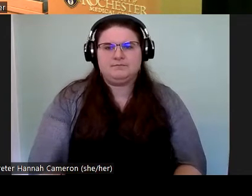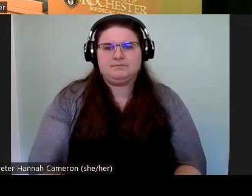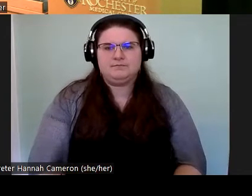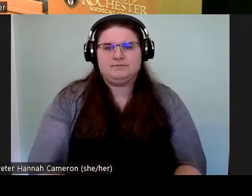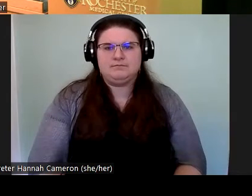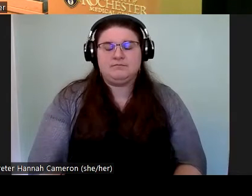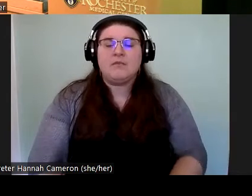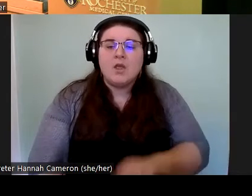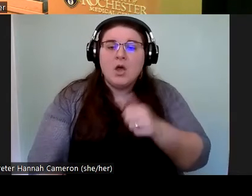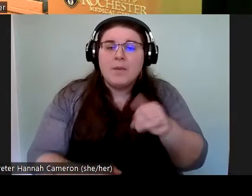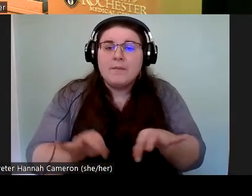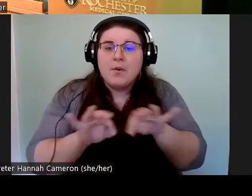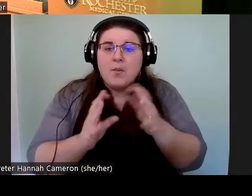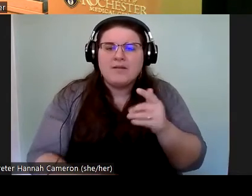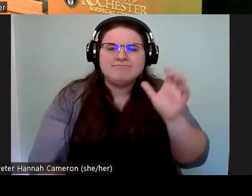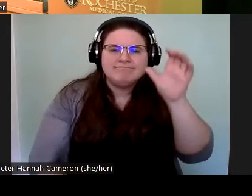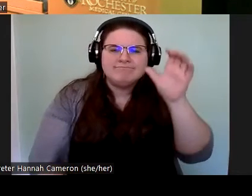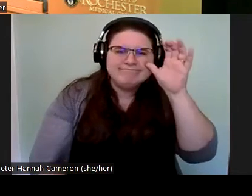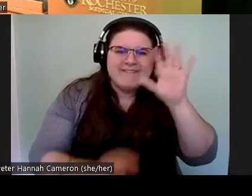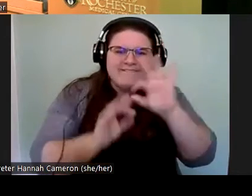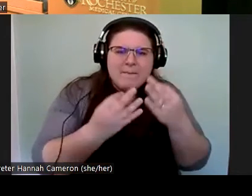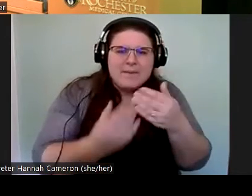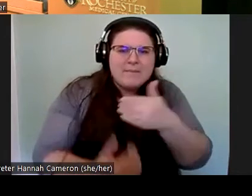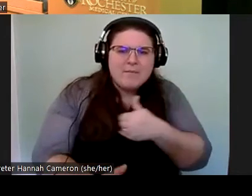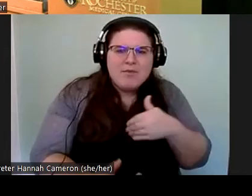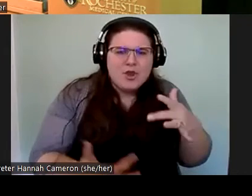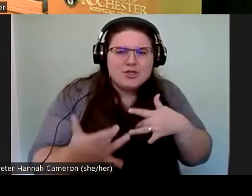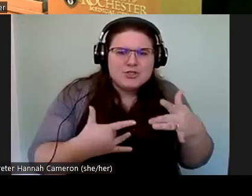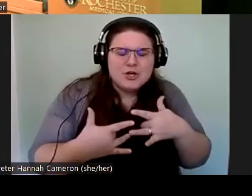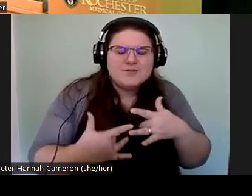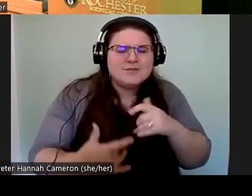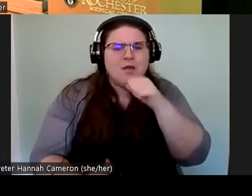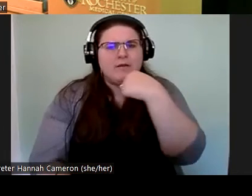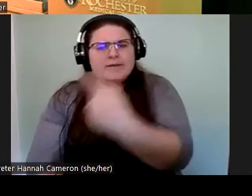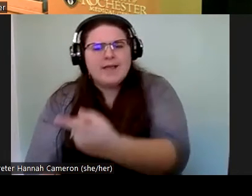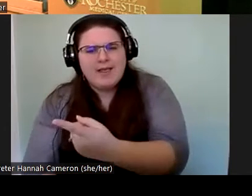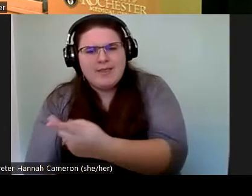concerns and not share that information with the person um people don't think that that's true but